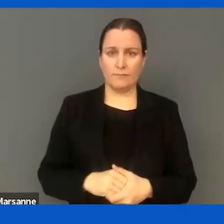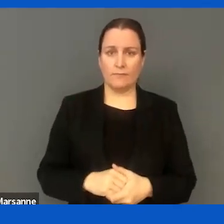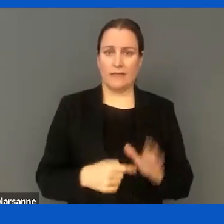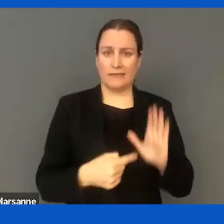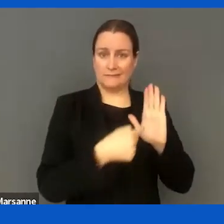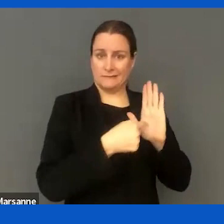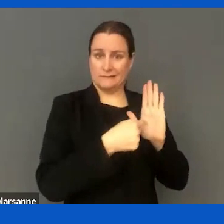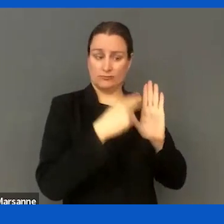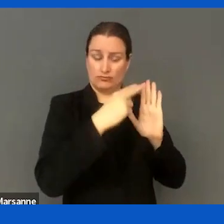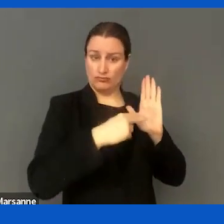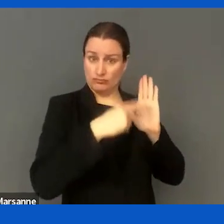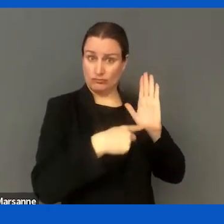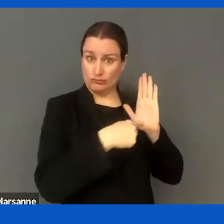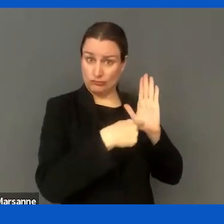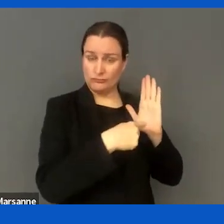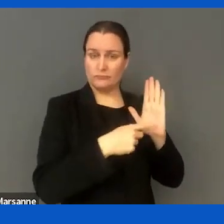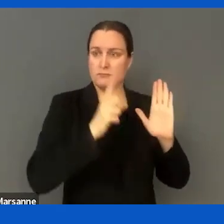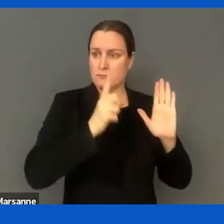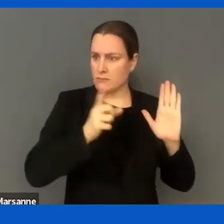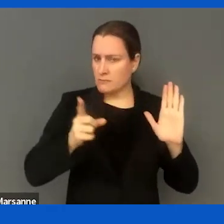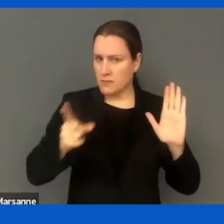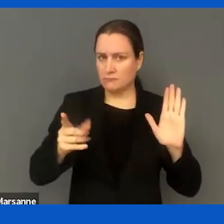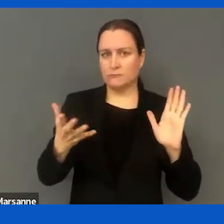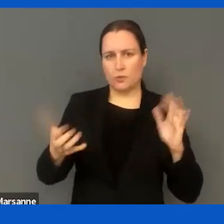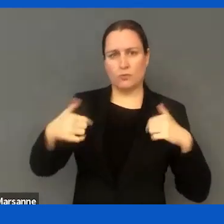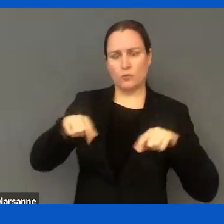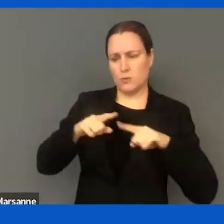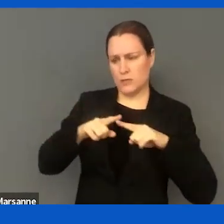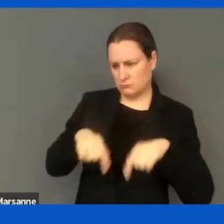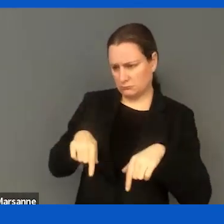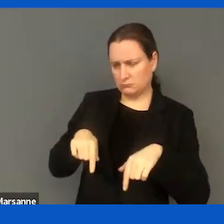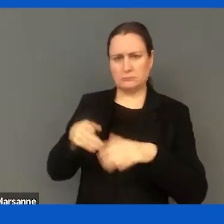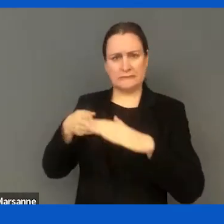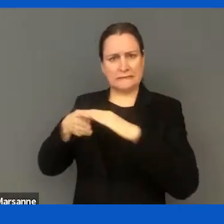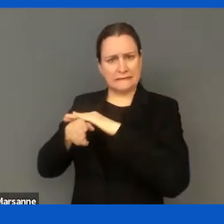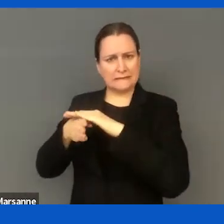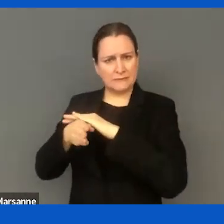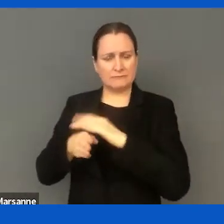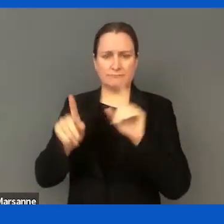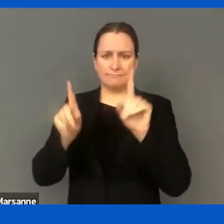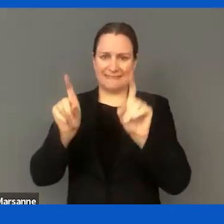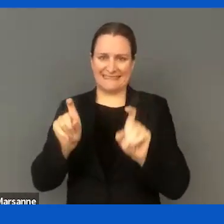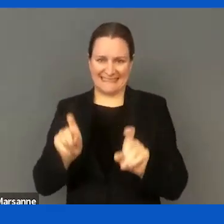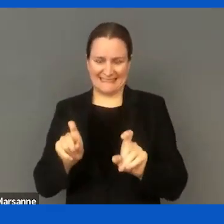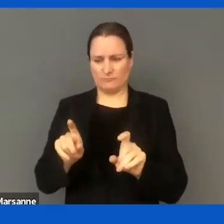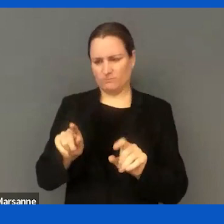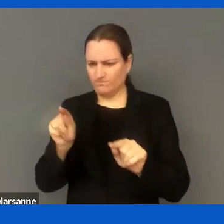make testing about accessibility no tools can guarantee automatic testing for all